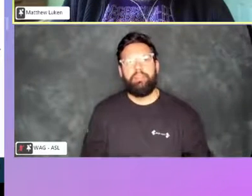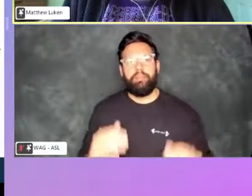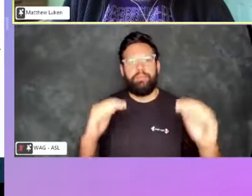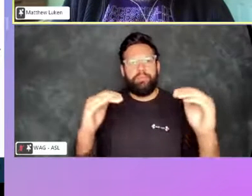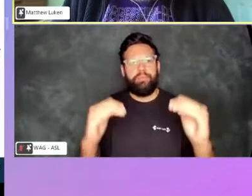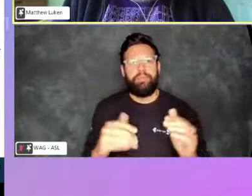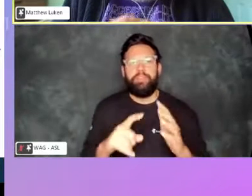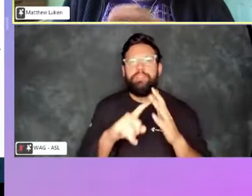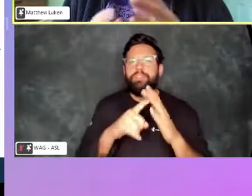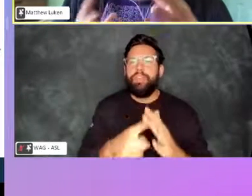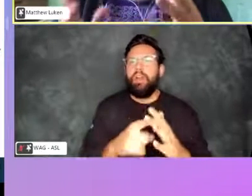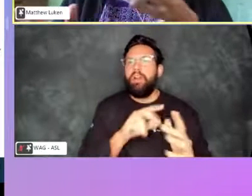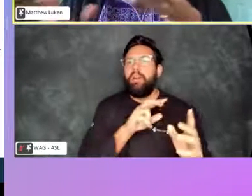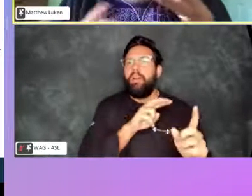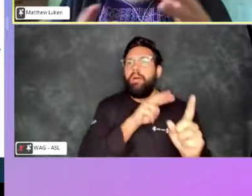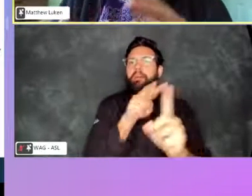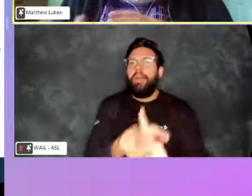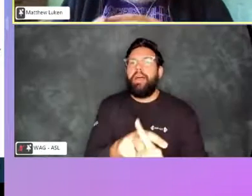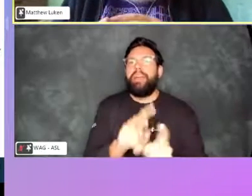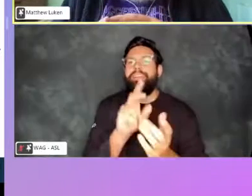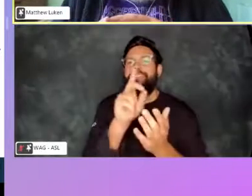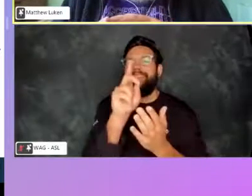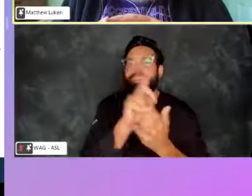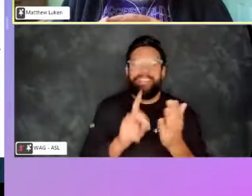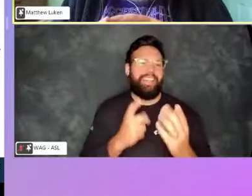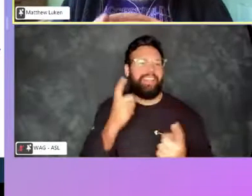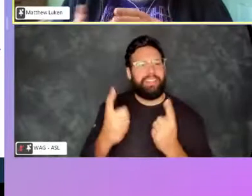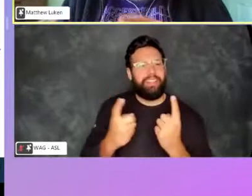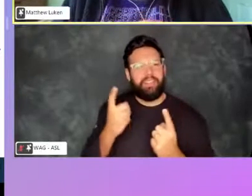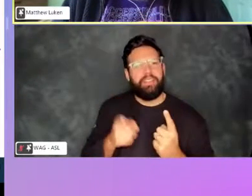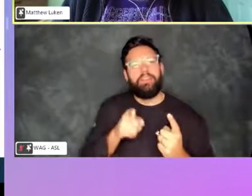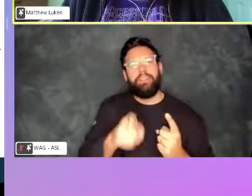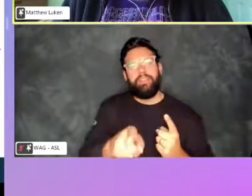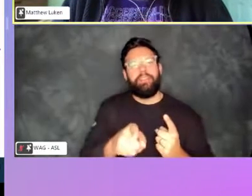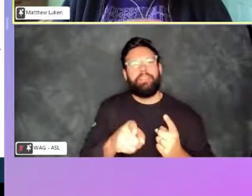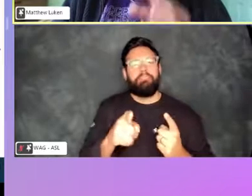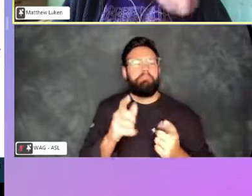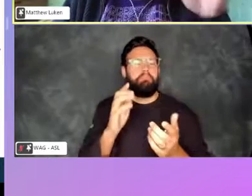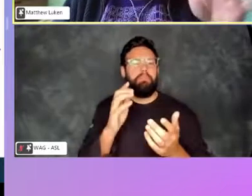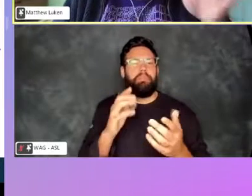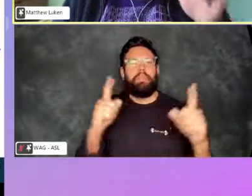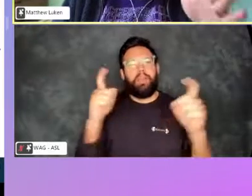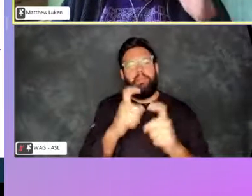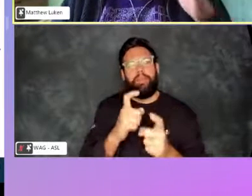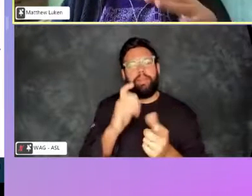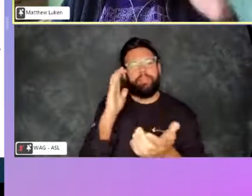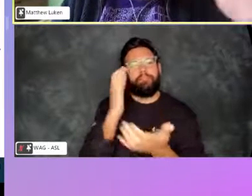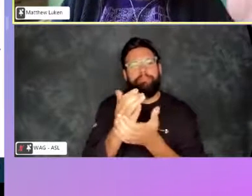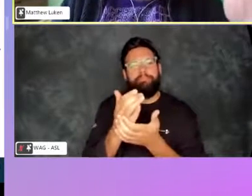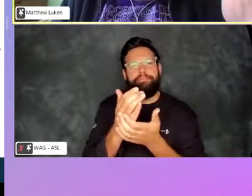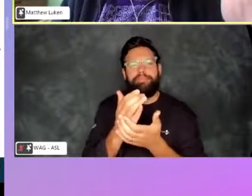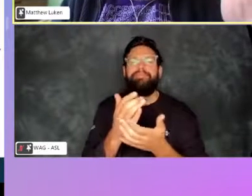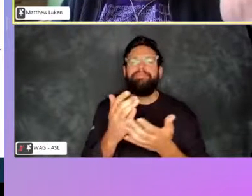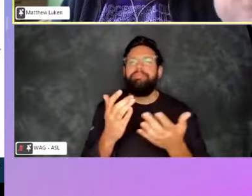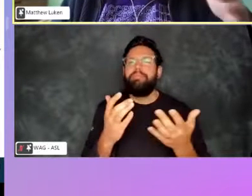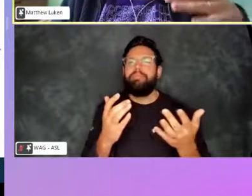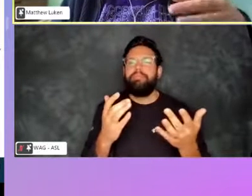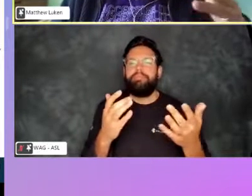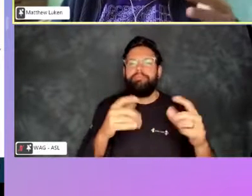guidelines are taken into account. Start applying design thinking. Now we have a